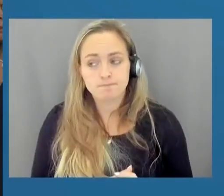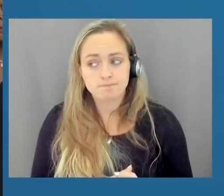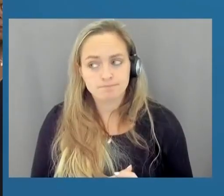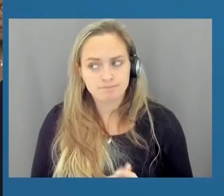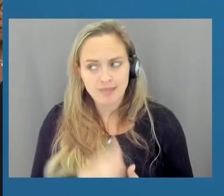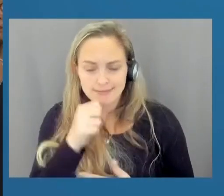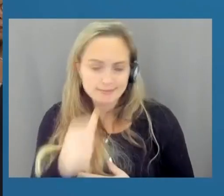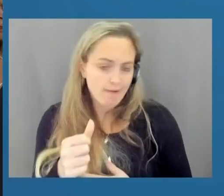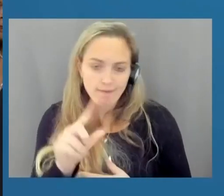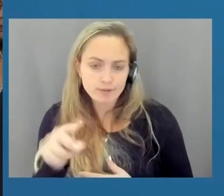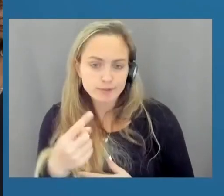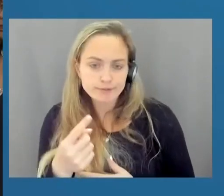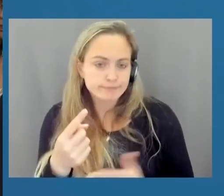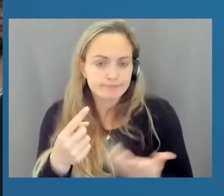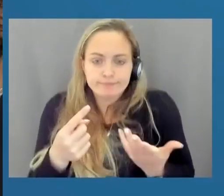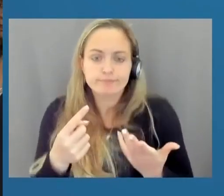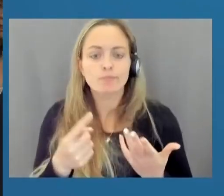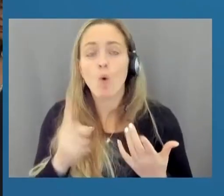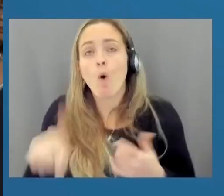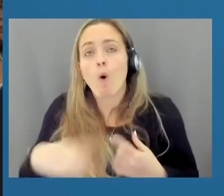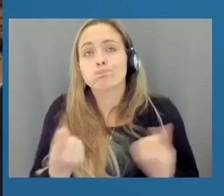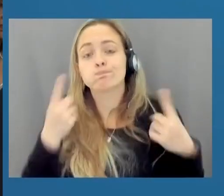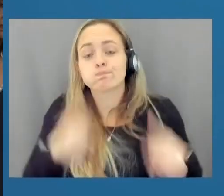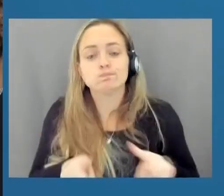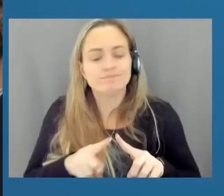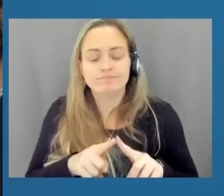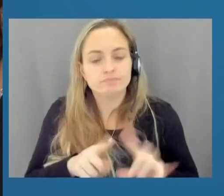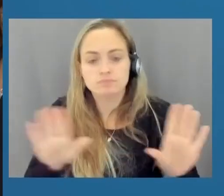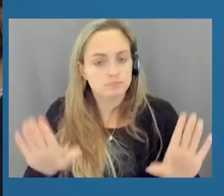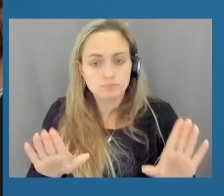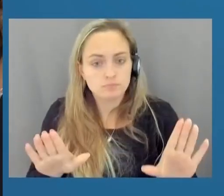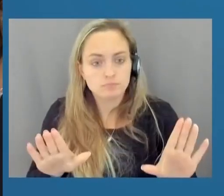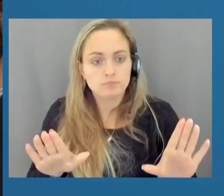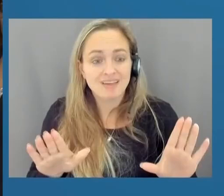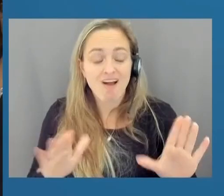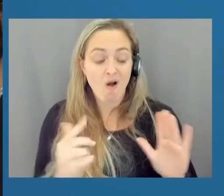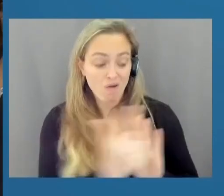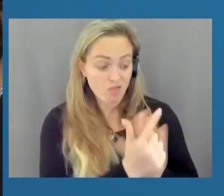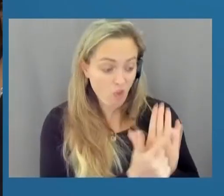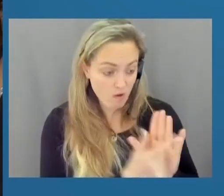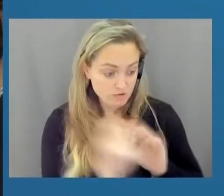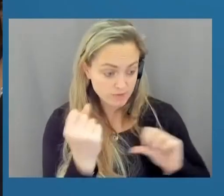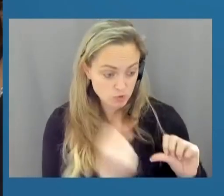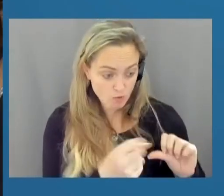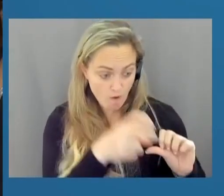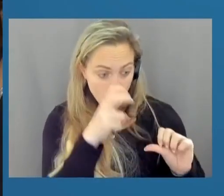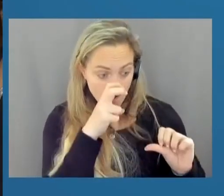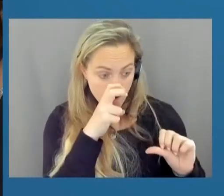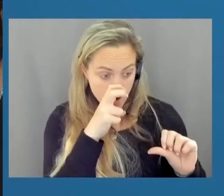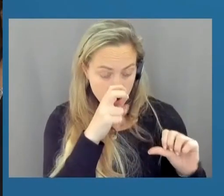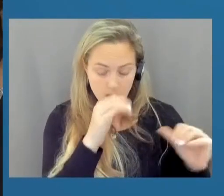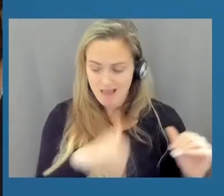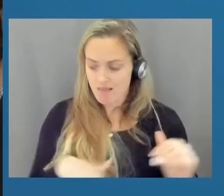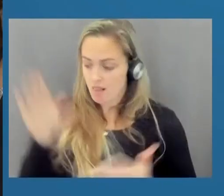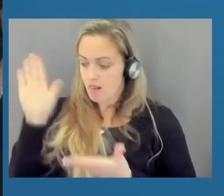that we have the strongest gun laws and the lowest rates of gun violence, those things are directly related in fact, the other states that compete with us for